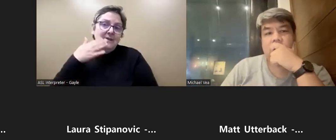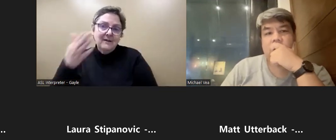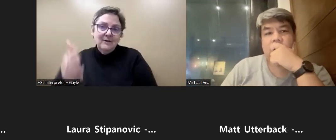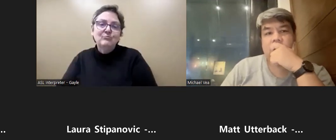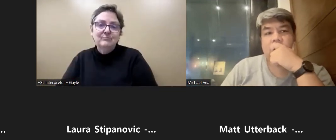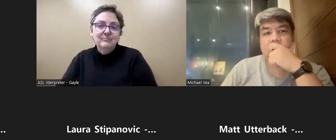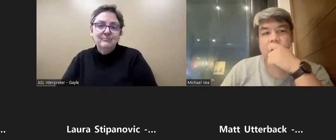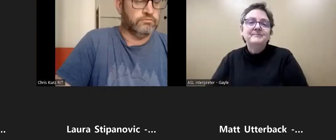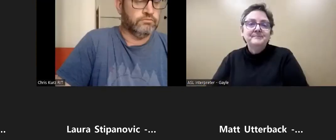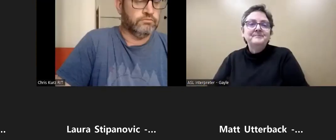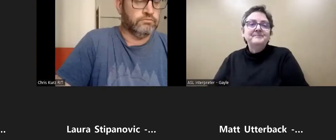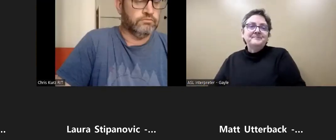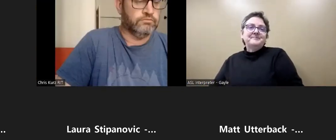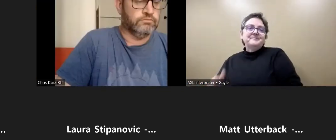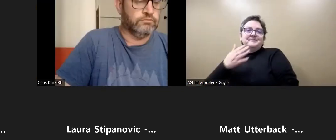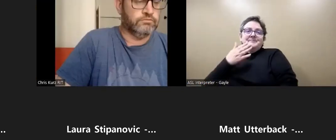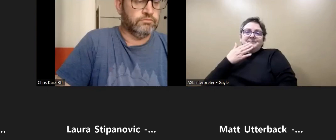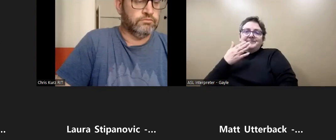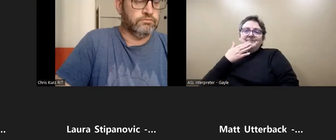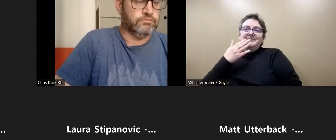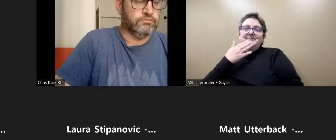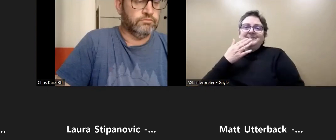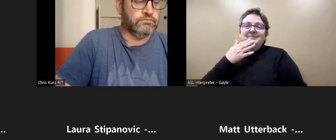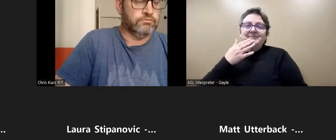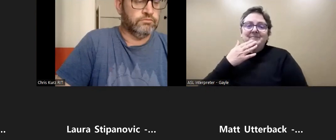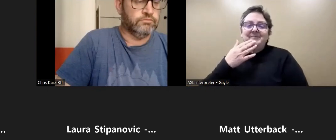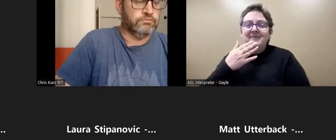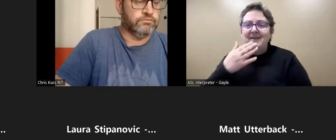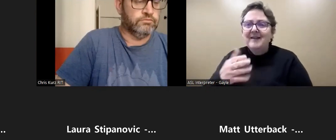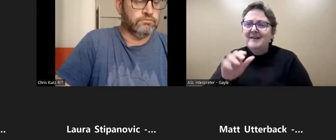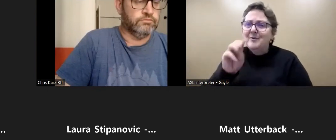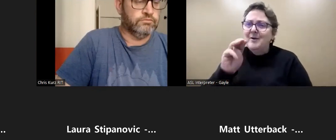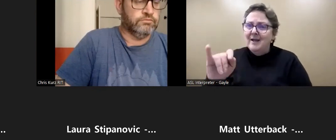Thank you, Amy for bring up this important.